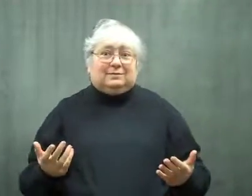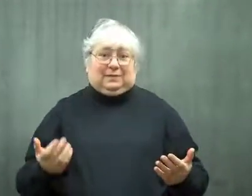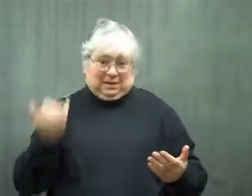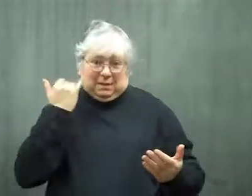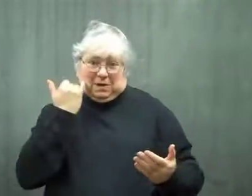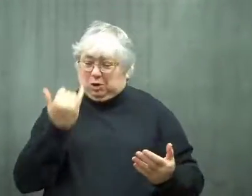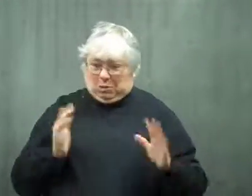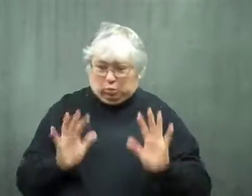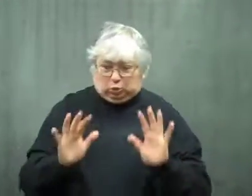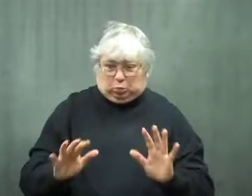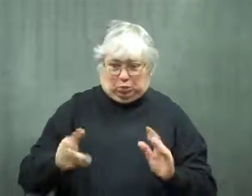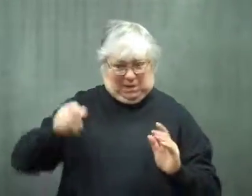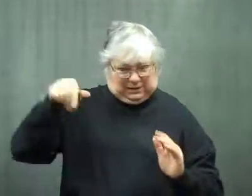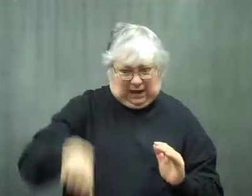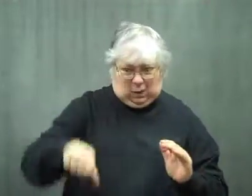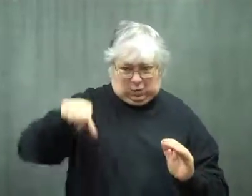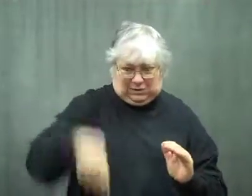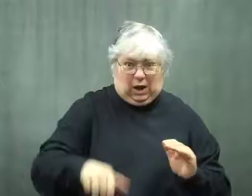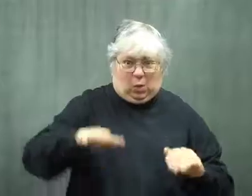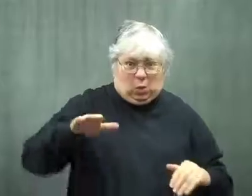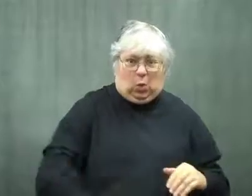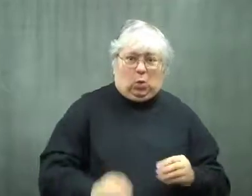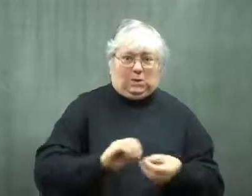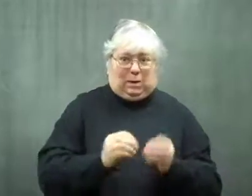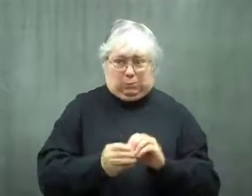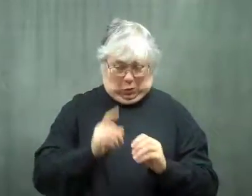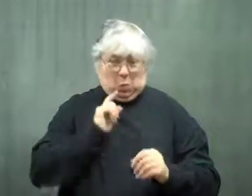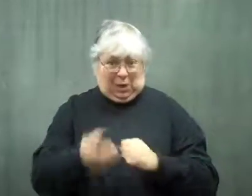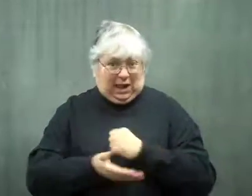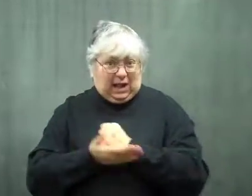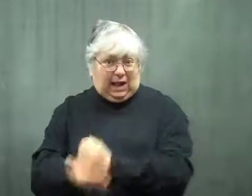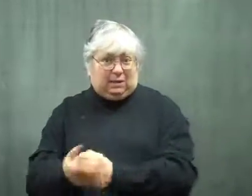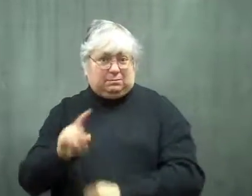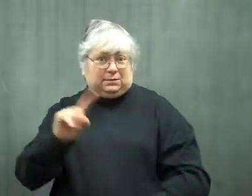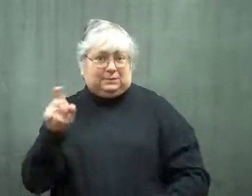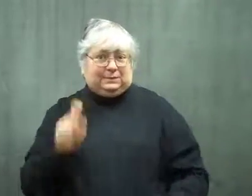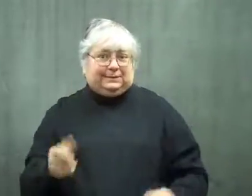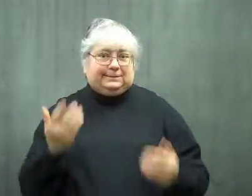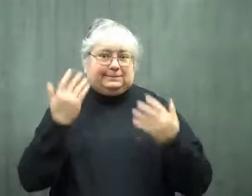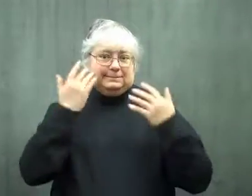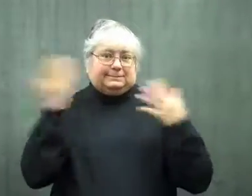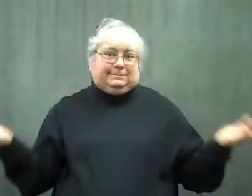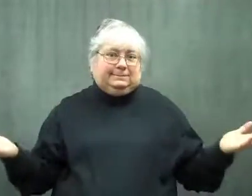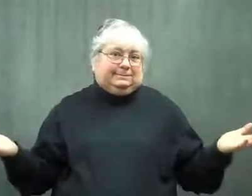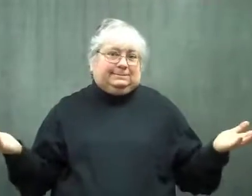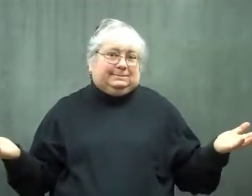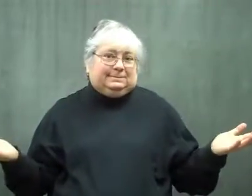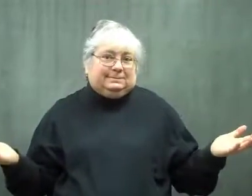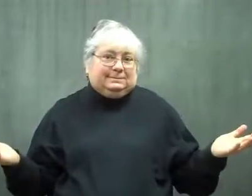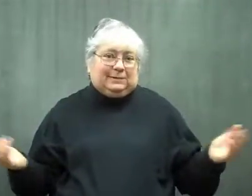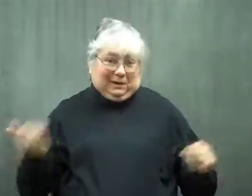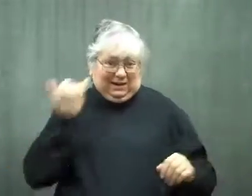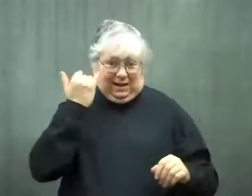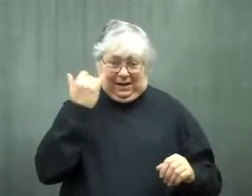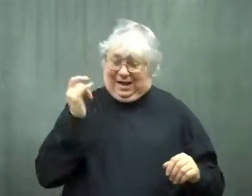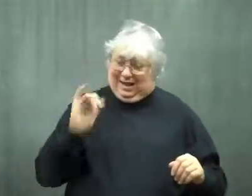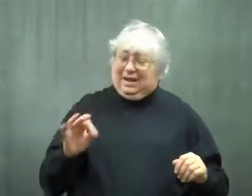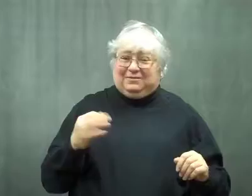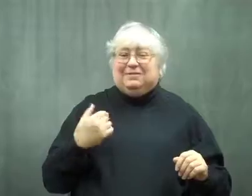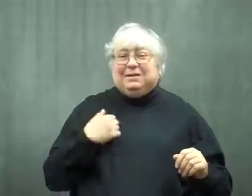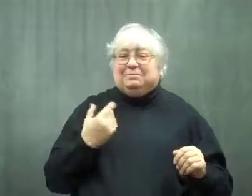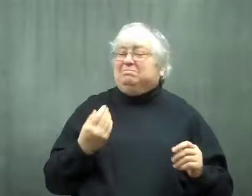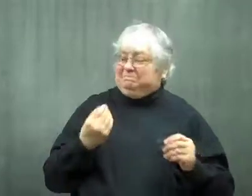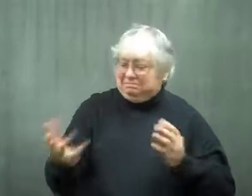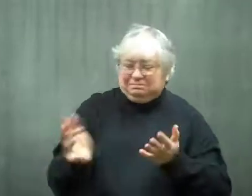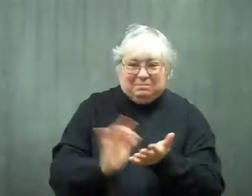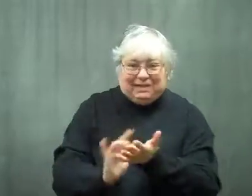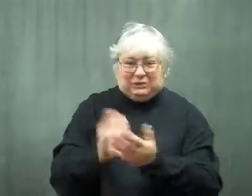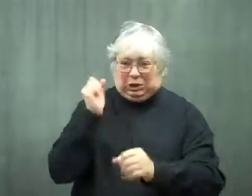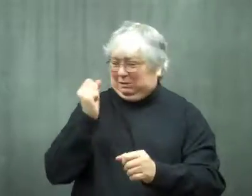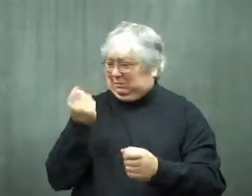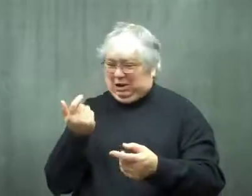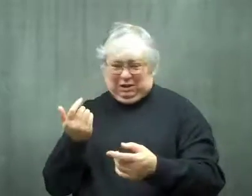It isn't known if pushing cholesterol numbers down low really helps.